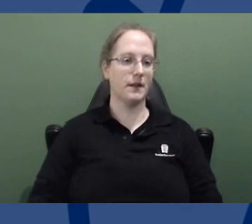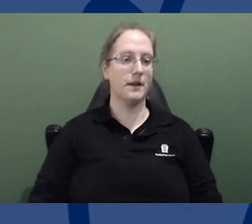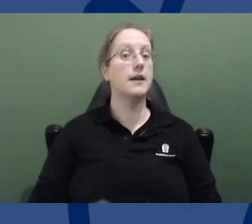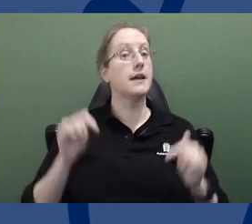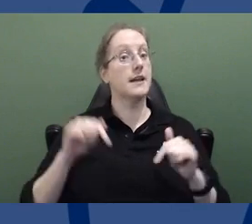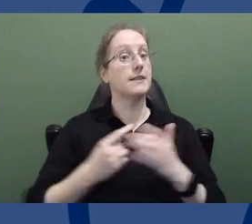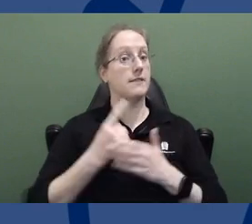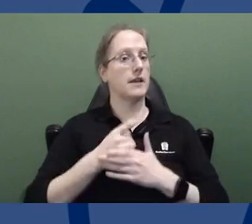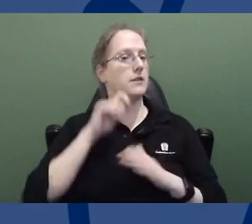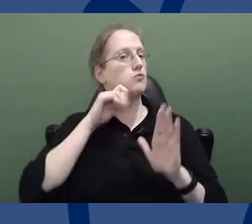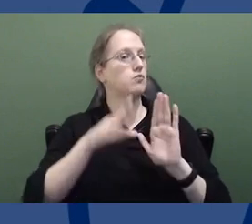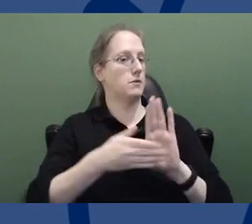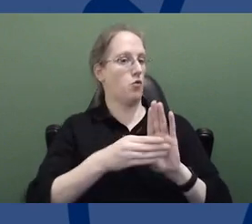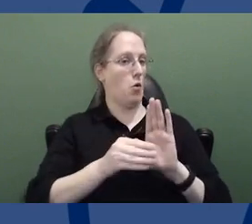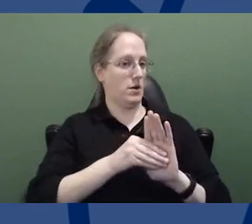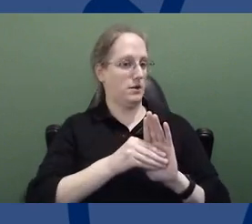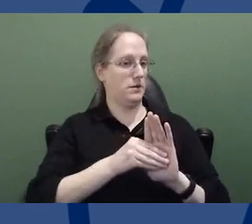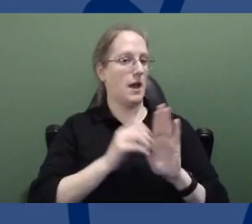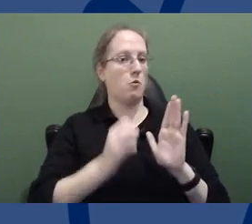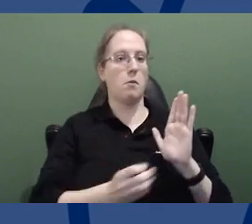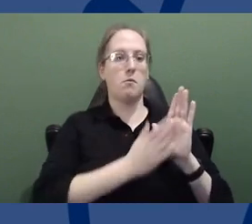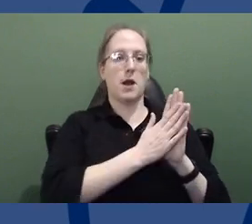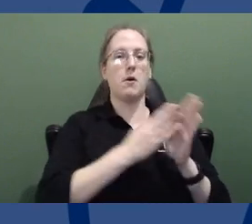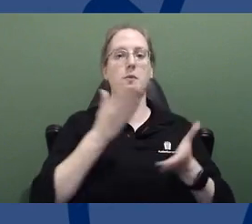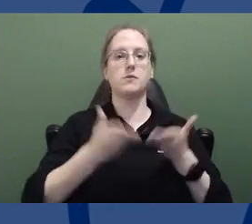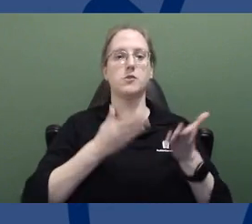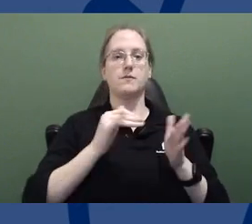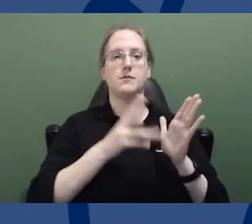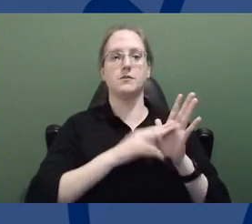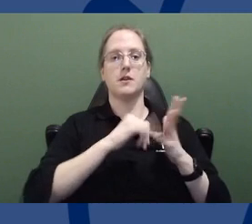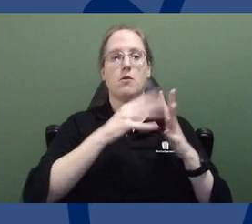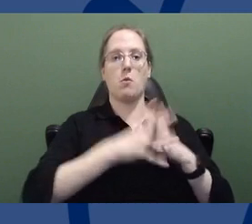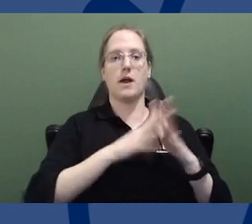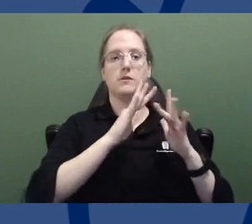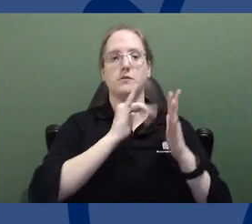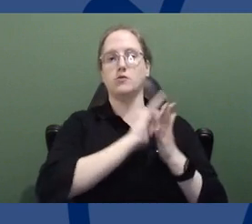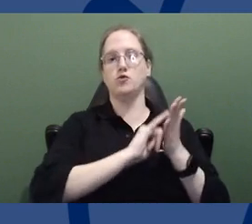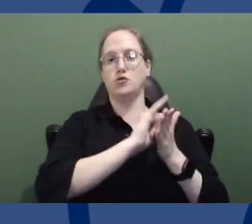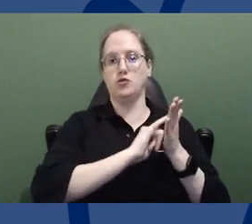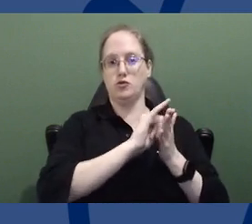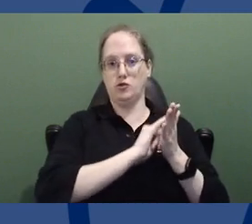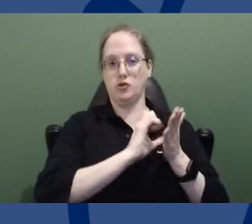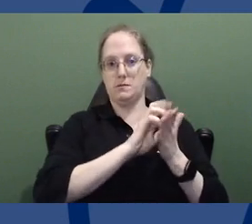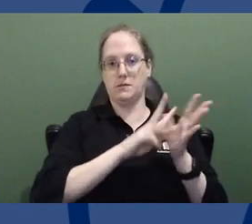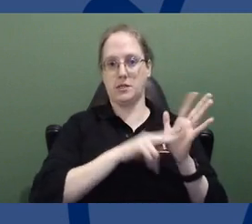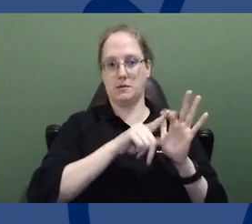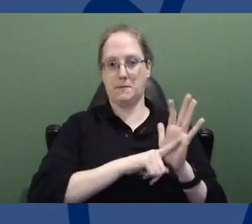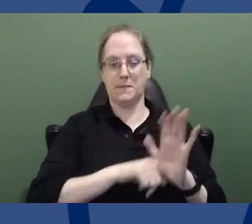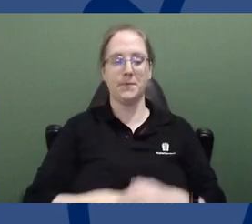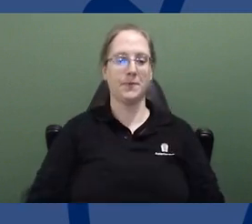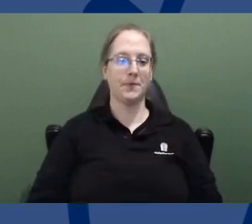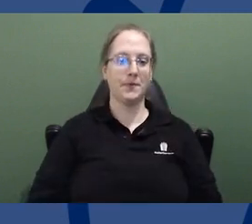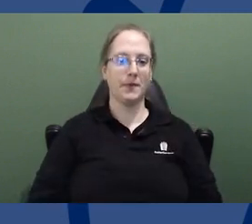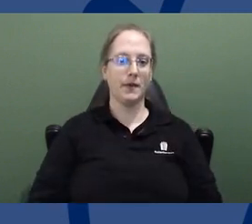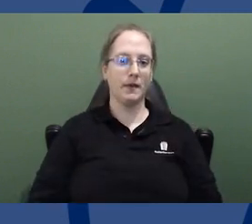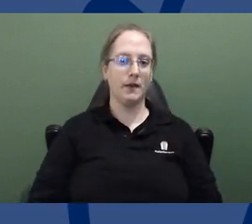And will be posted to the Service NSW YouTube channel. I will commence by introducing Michael